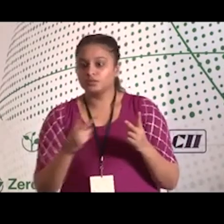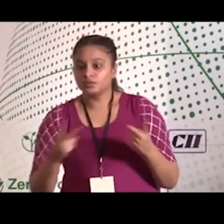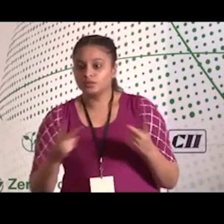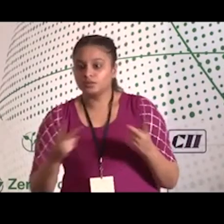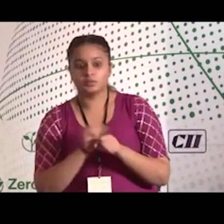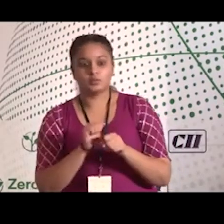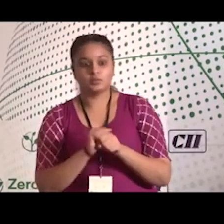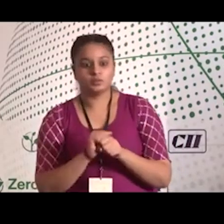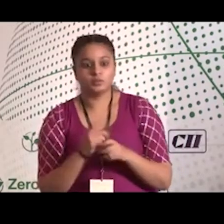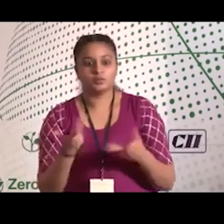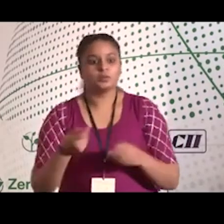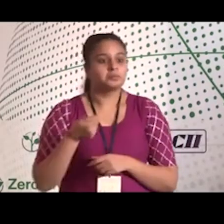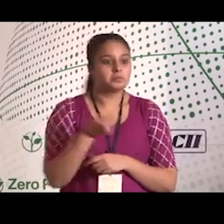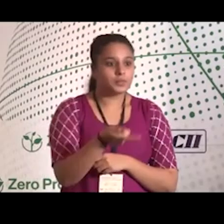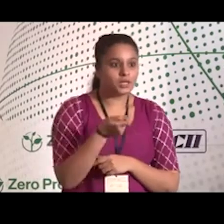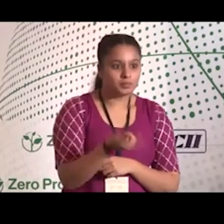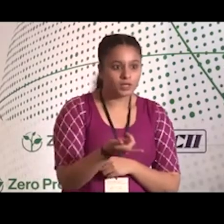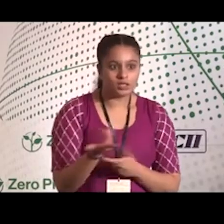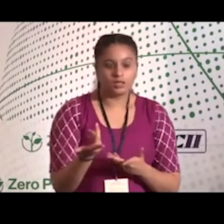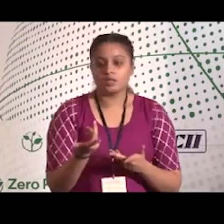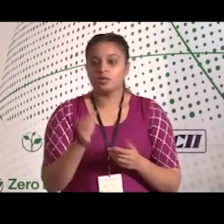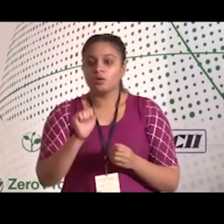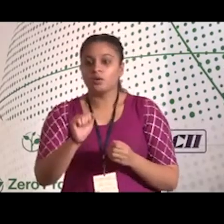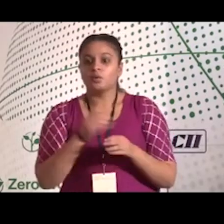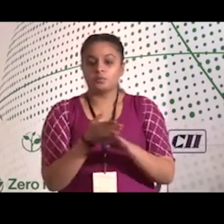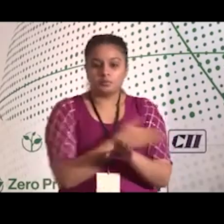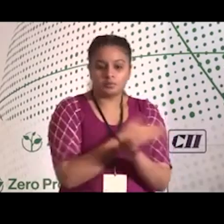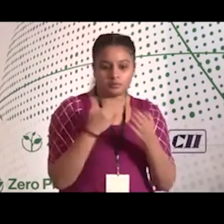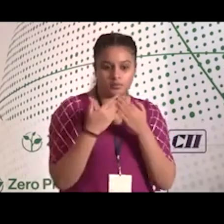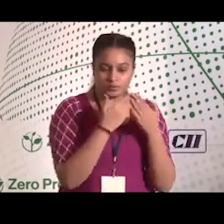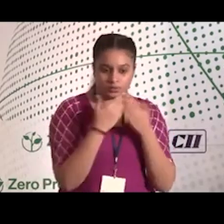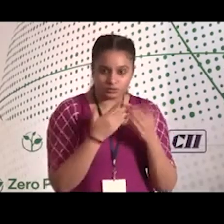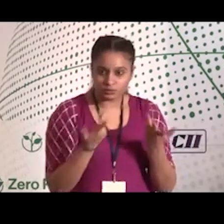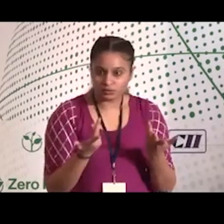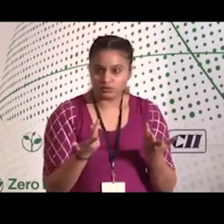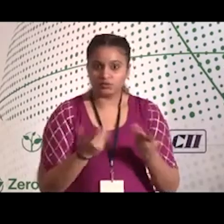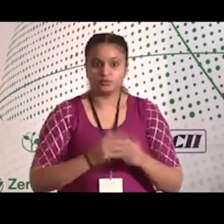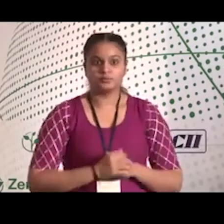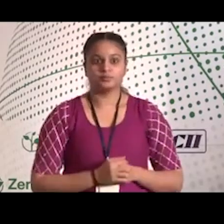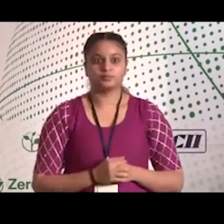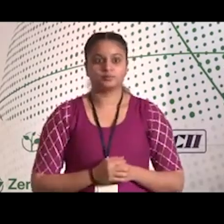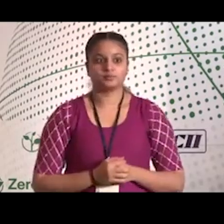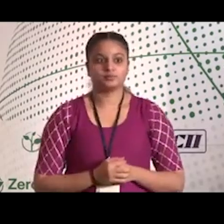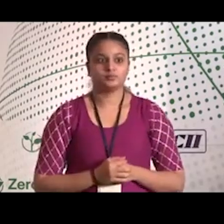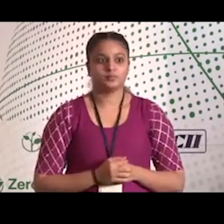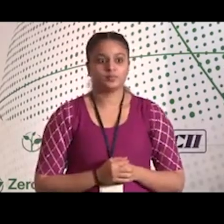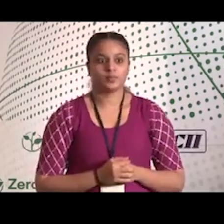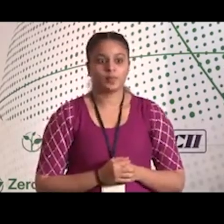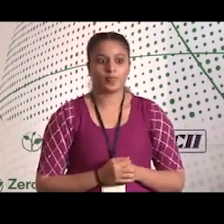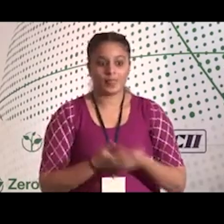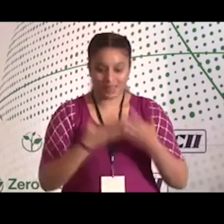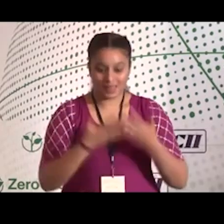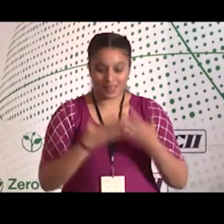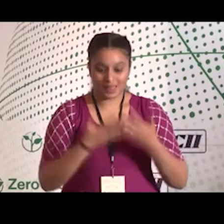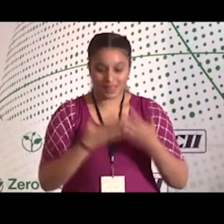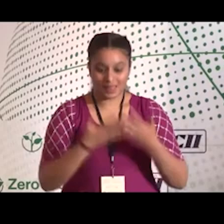who spends on varied vacation and the siblings education. The health of everyone goes up.